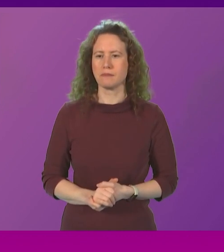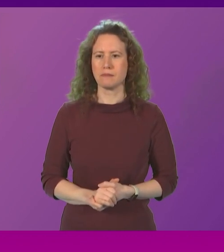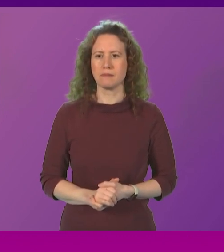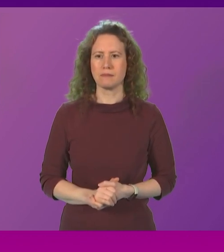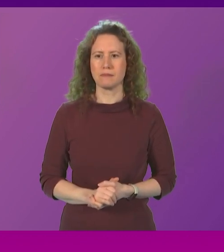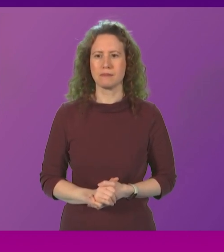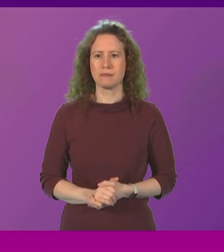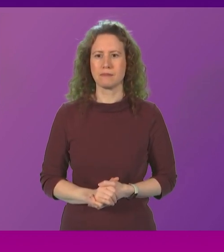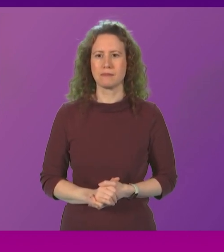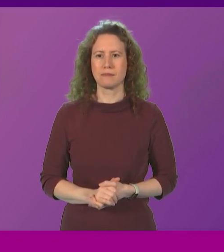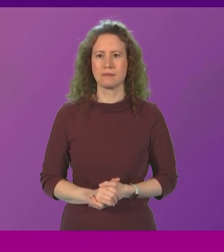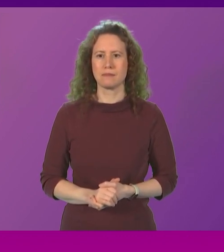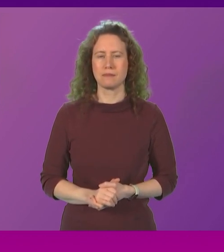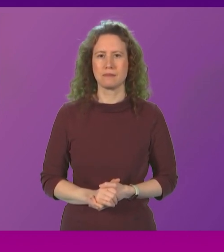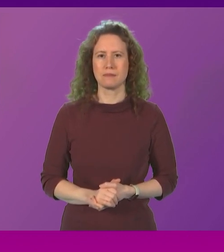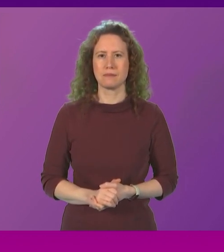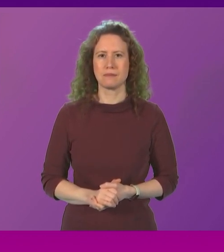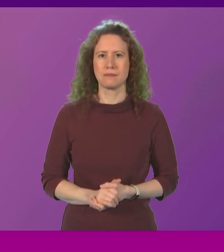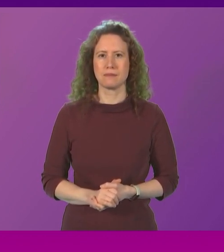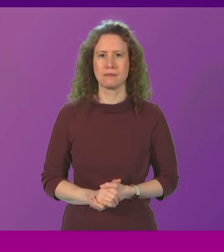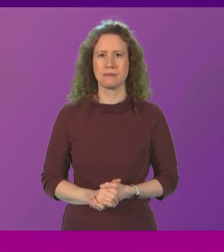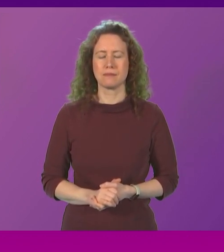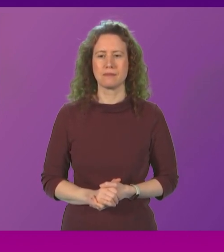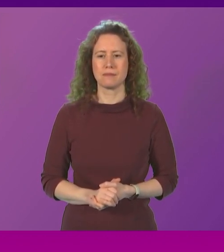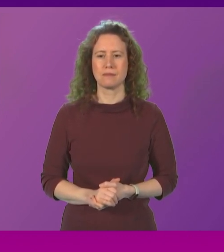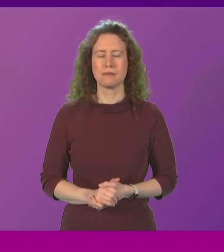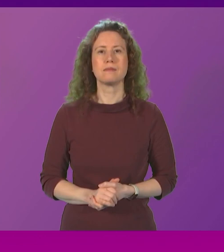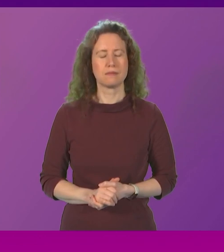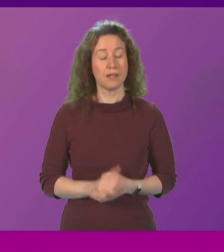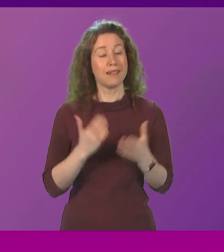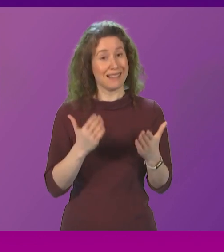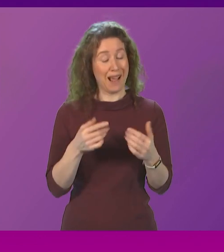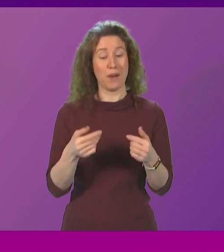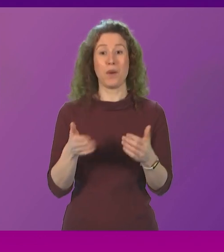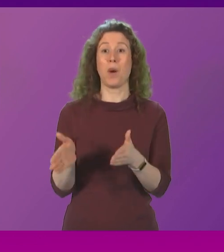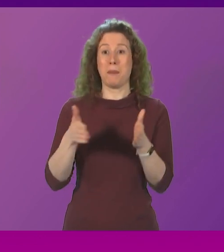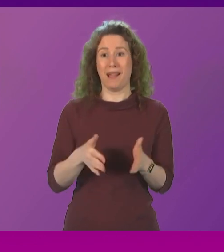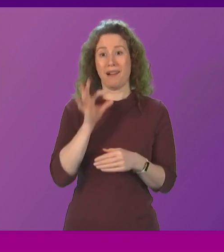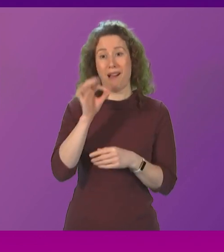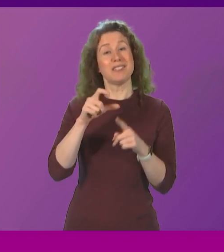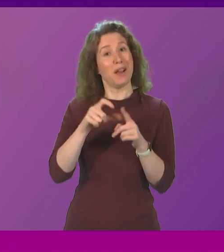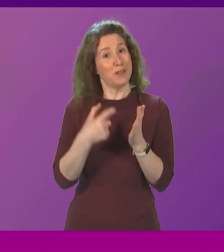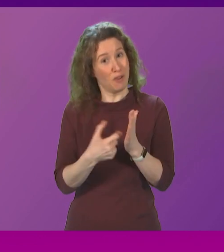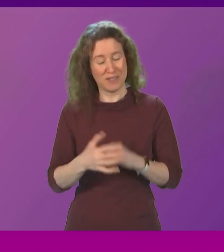We will go back to where we were. I call Douglas Ross. Thank you, Presiding Officer.